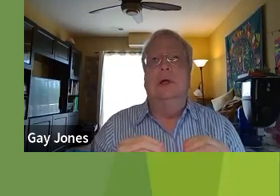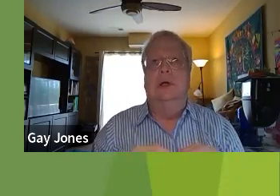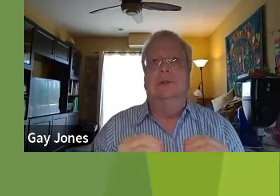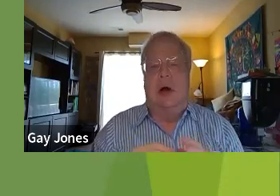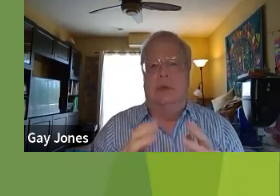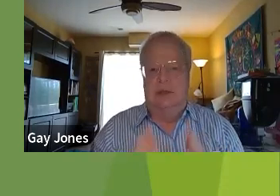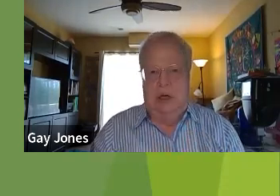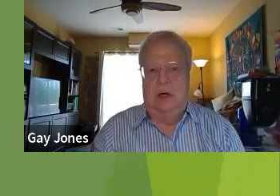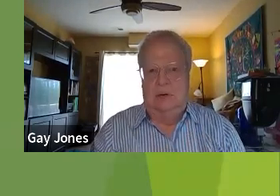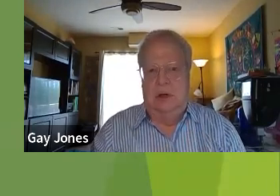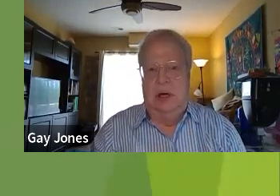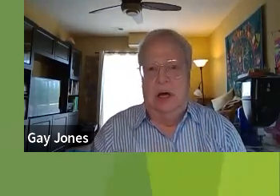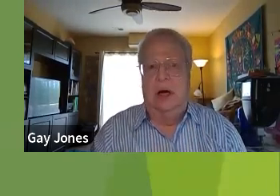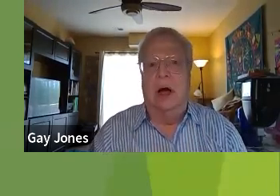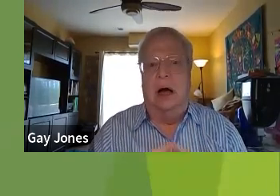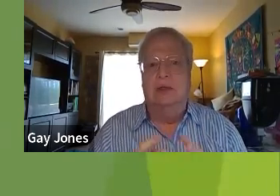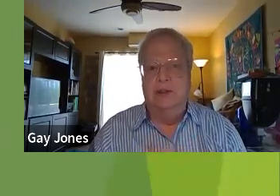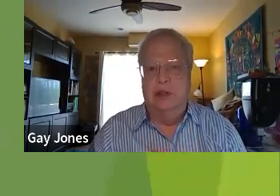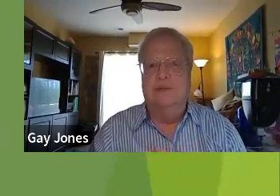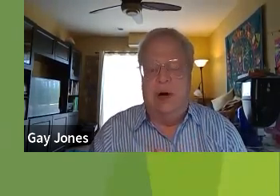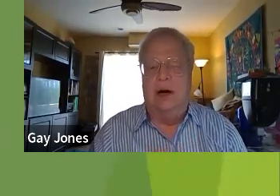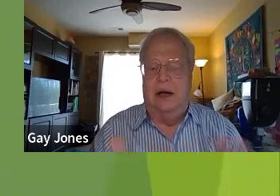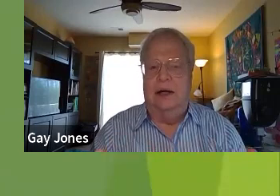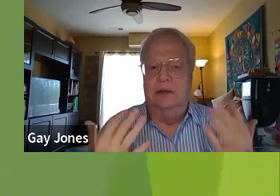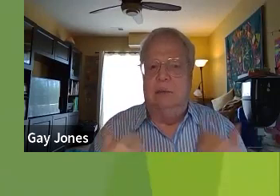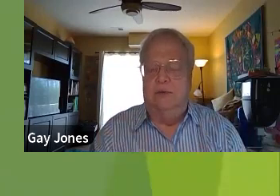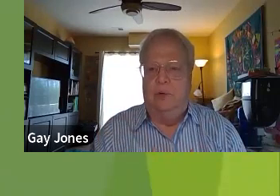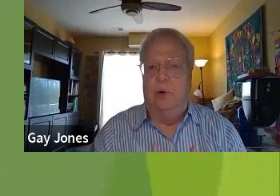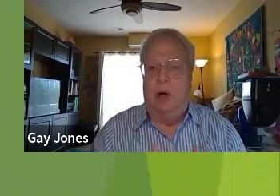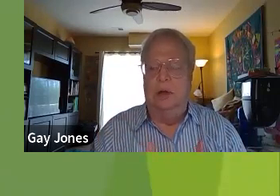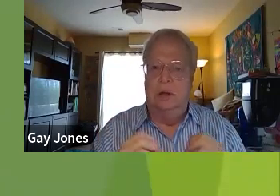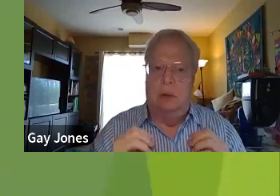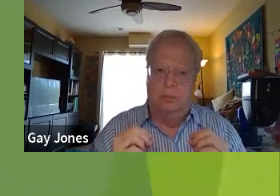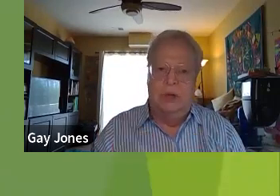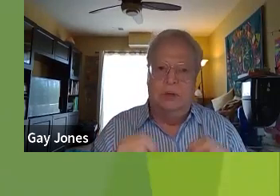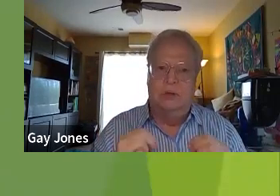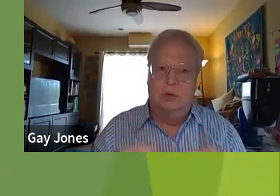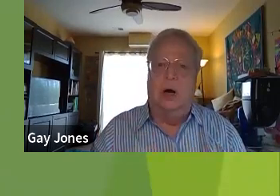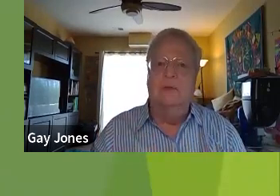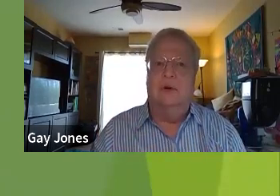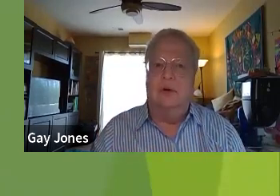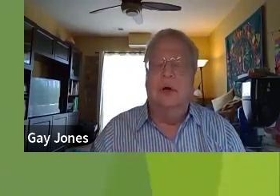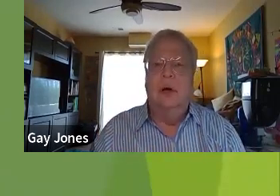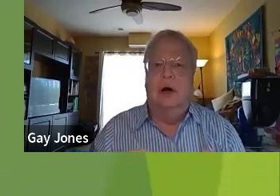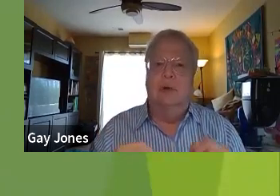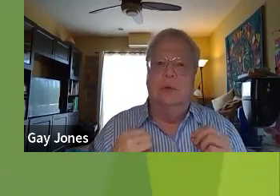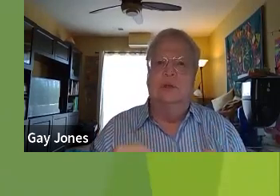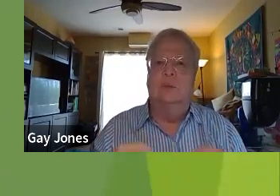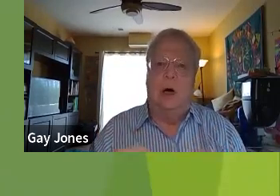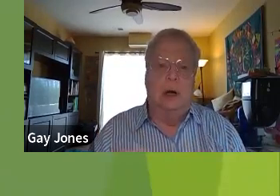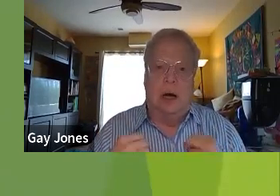And I just find, like I said before, I think the biggest driver of the reason why a lot